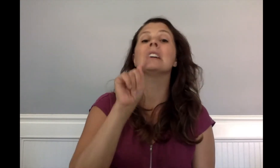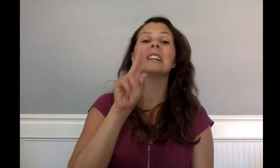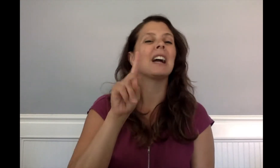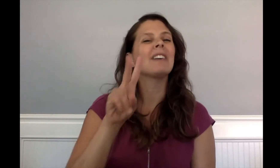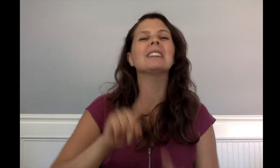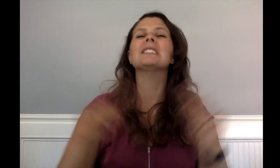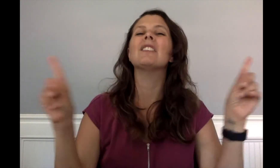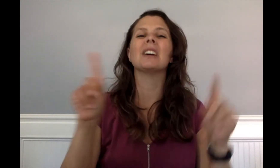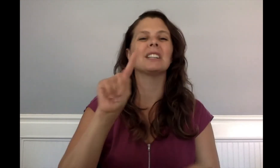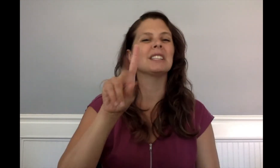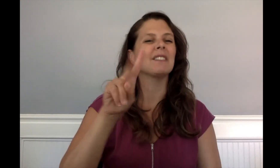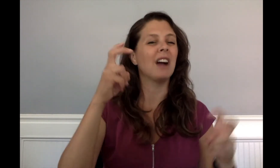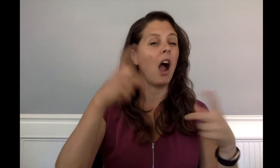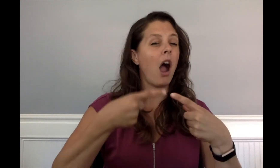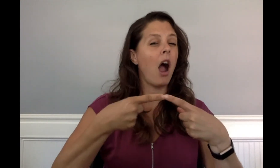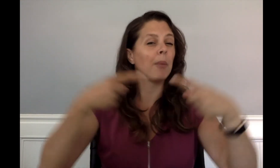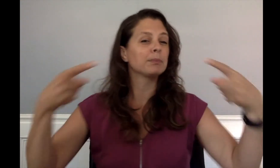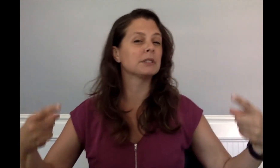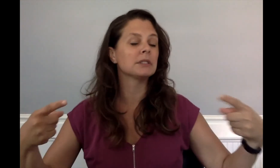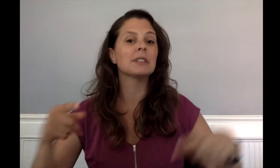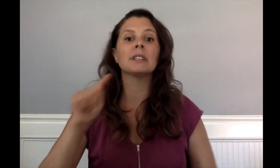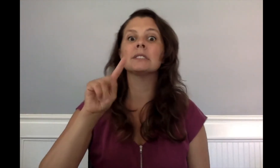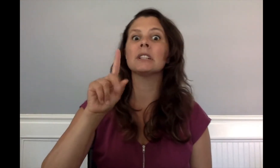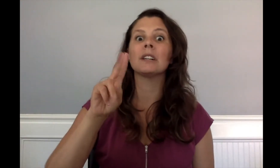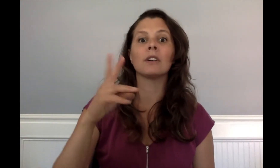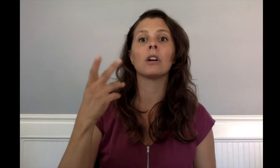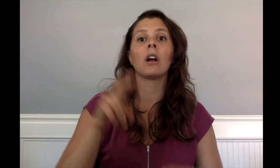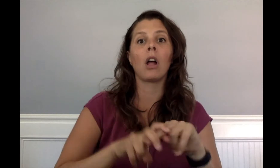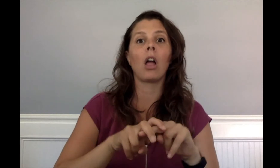Television, on the other hand,